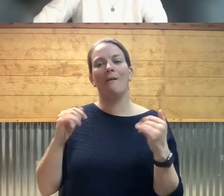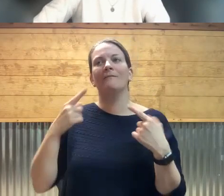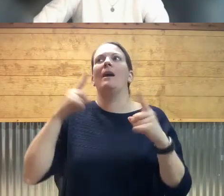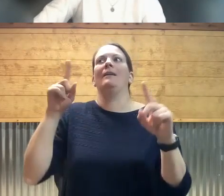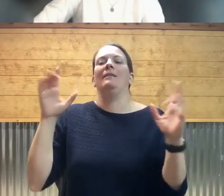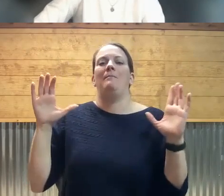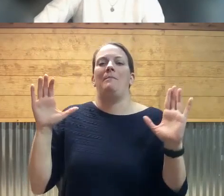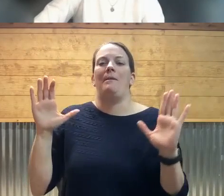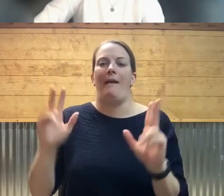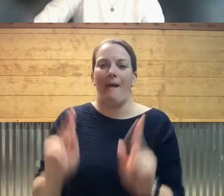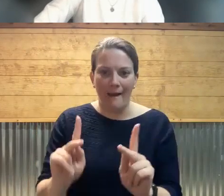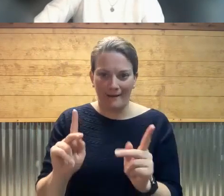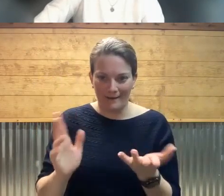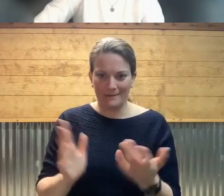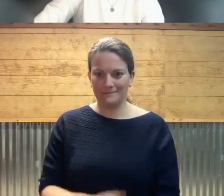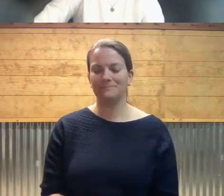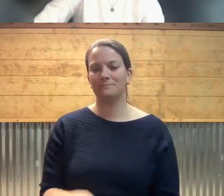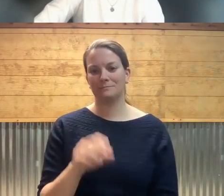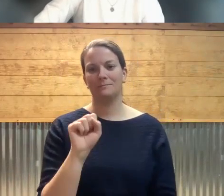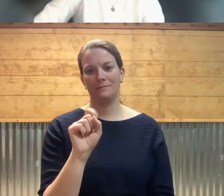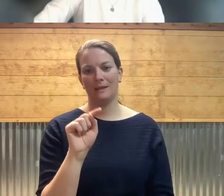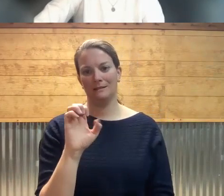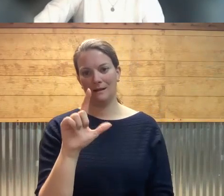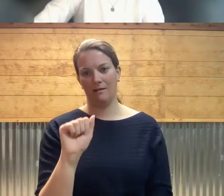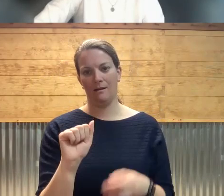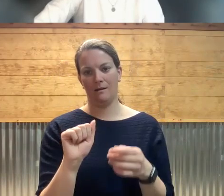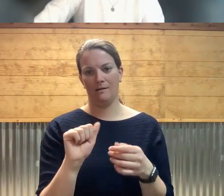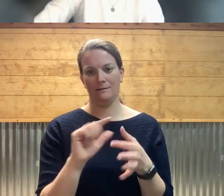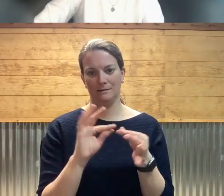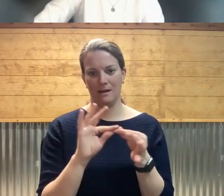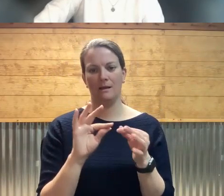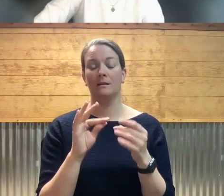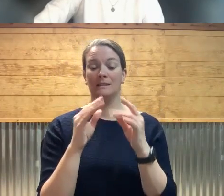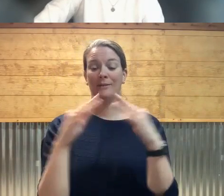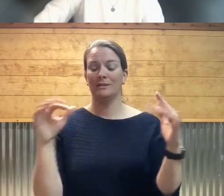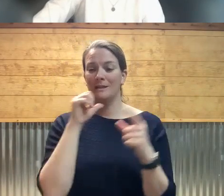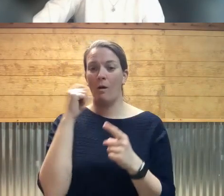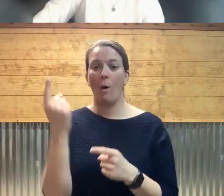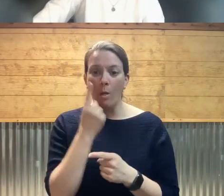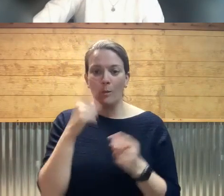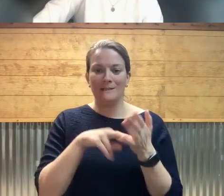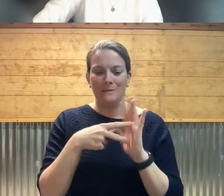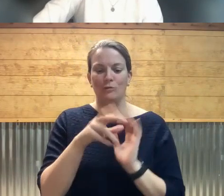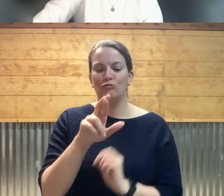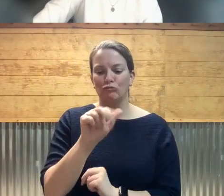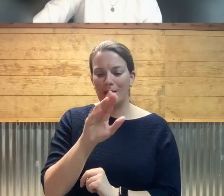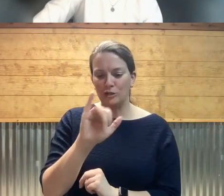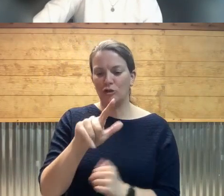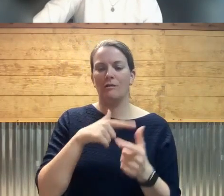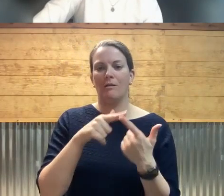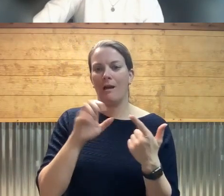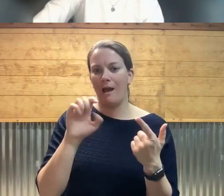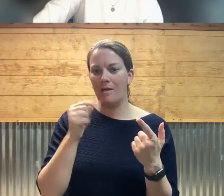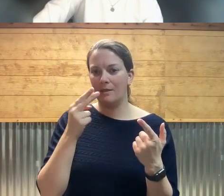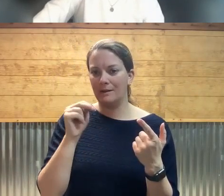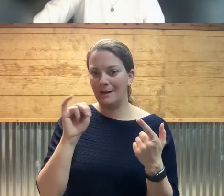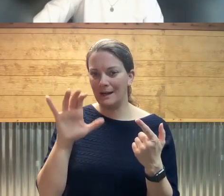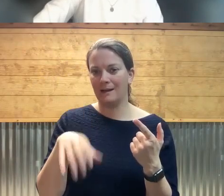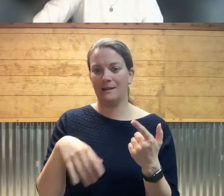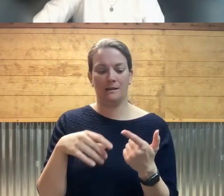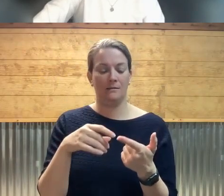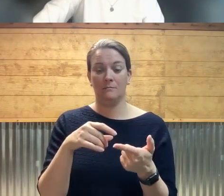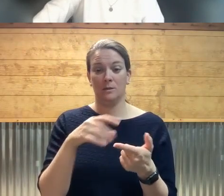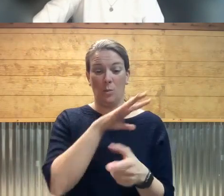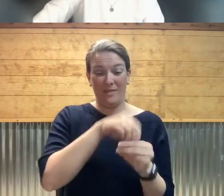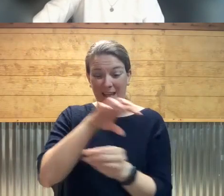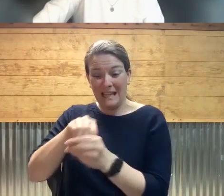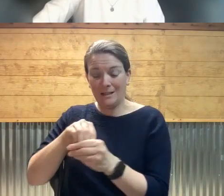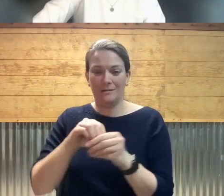I tried to specify to people that diversity just doesn't mean, racial and ethnic, either within that ethnicity with you know, within that group that could be great diversity. That's kind of a trick. question.